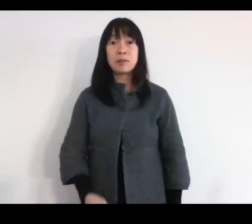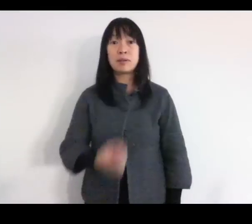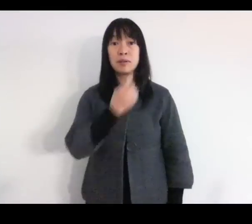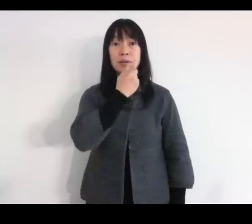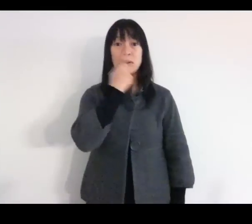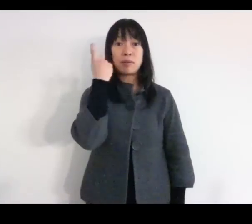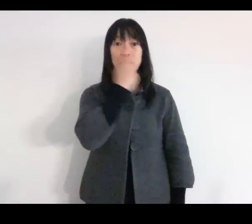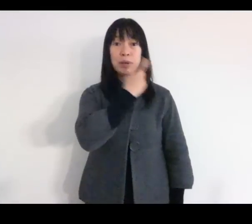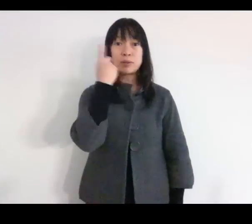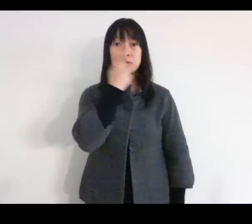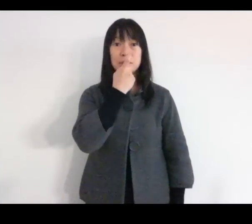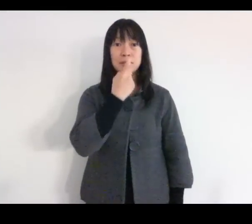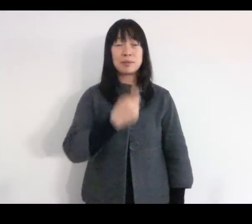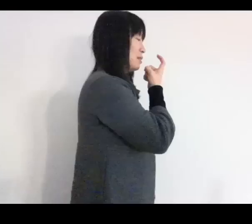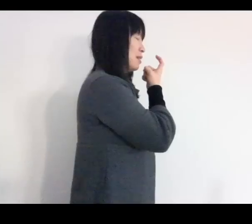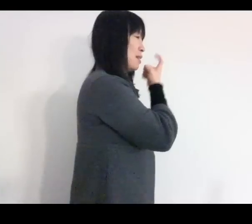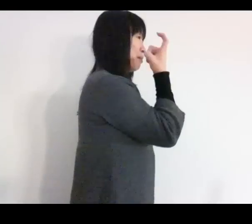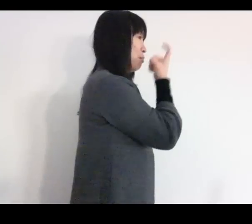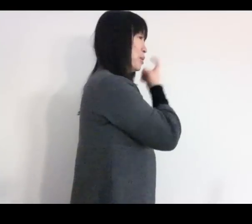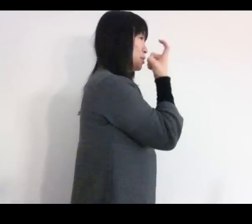MOUSE